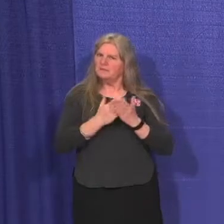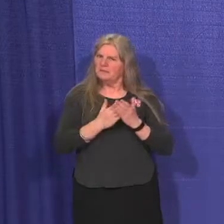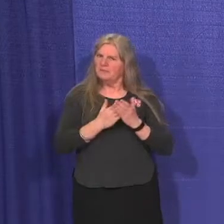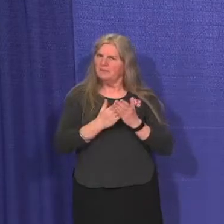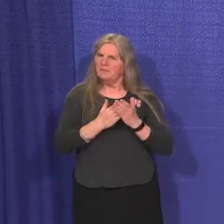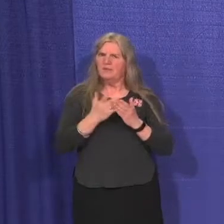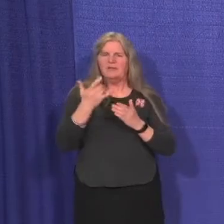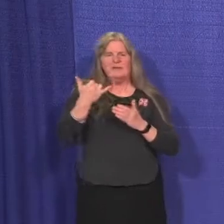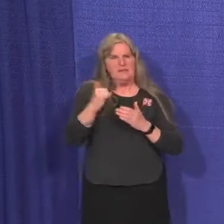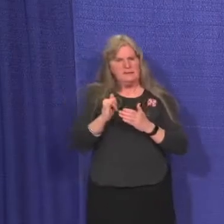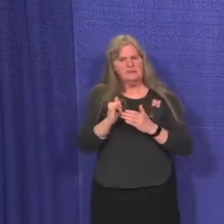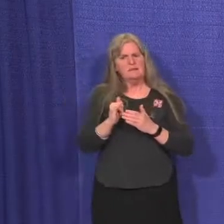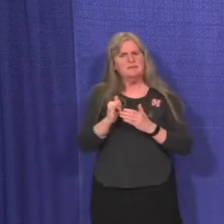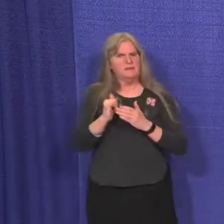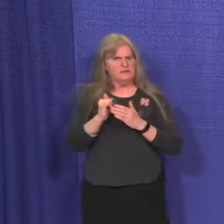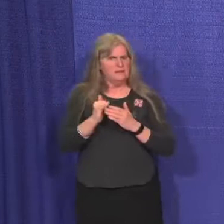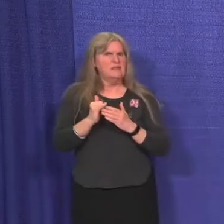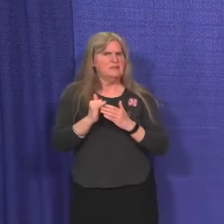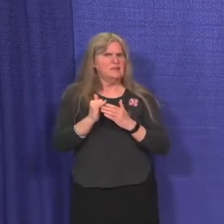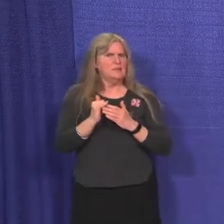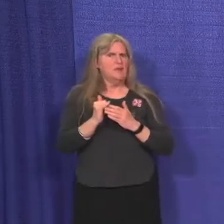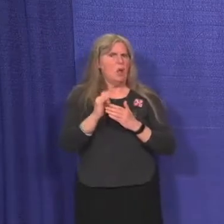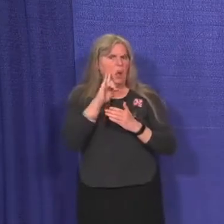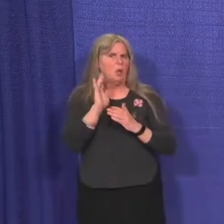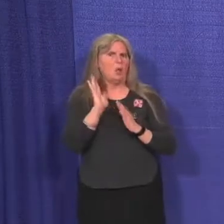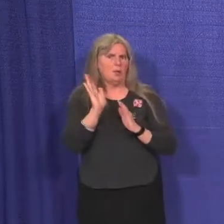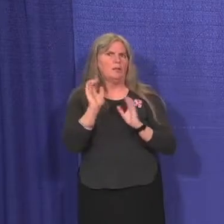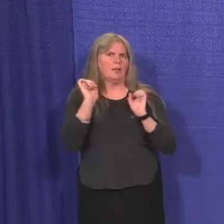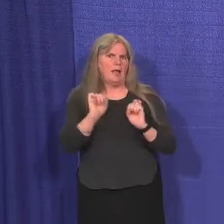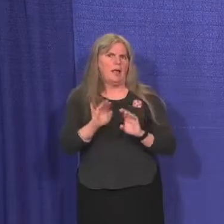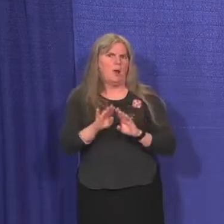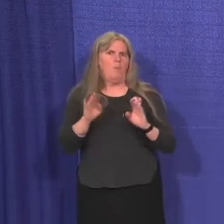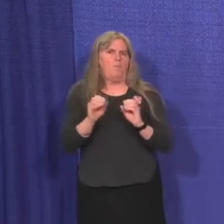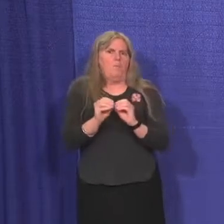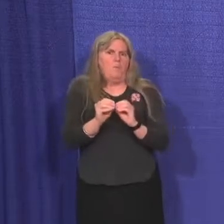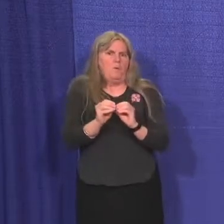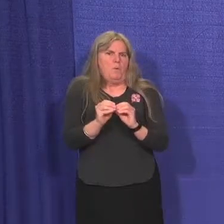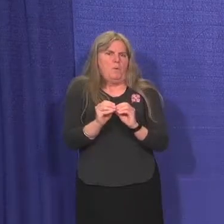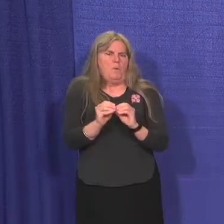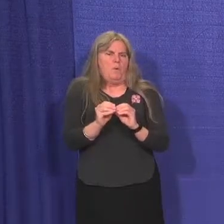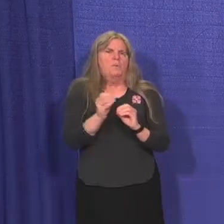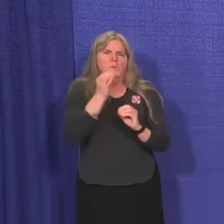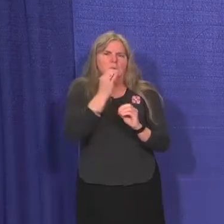to spring and summer? The premier talked about that